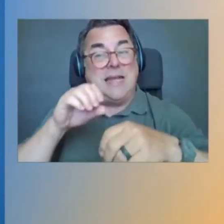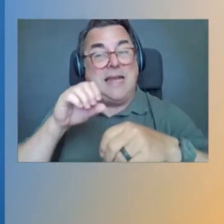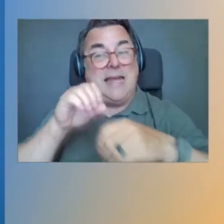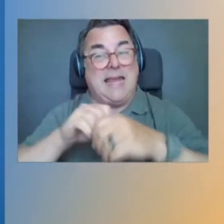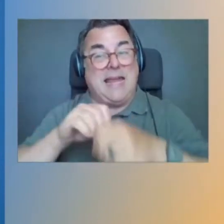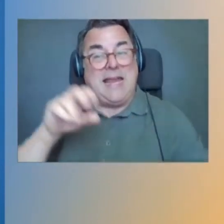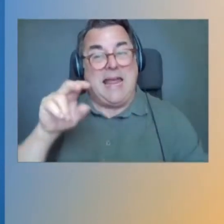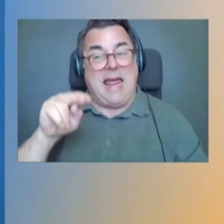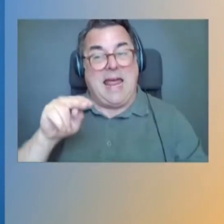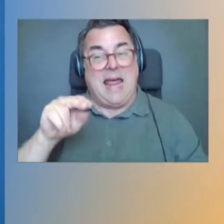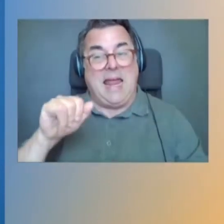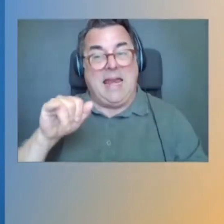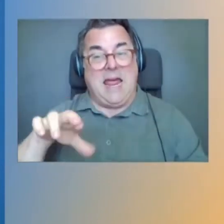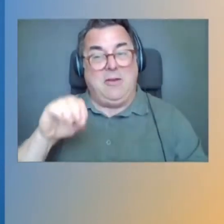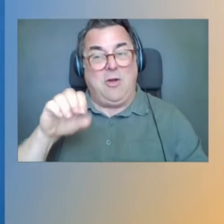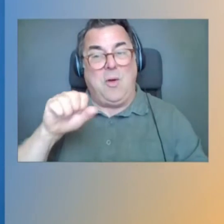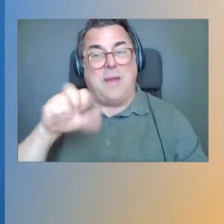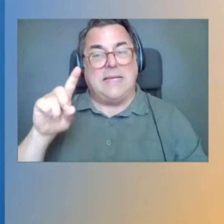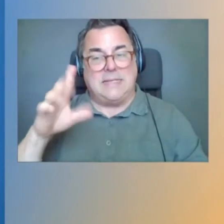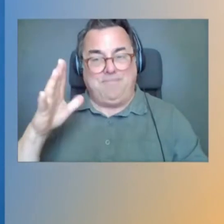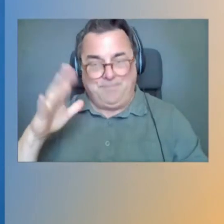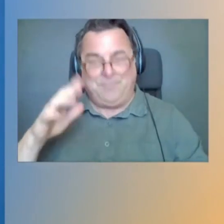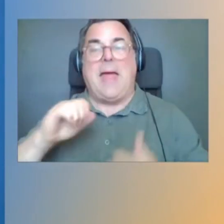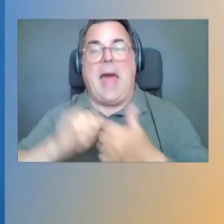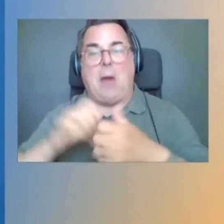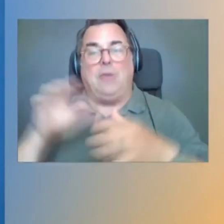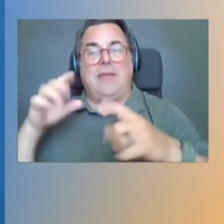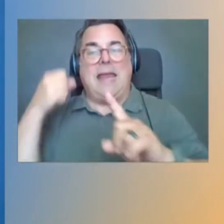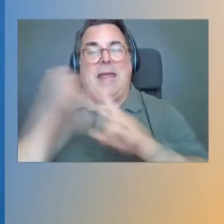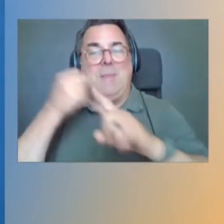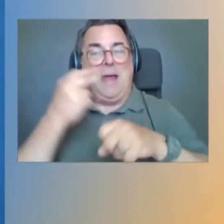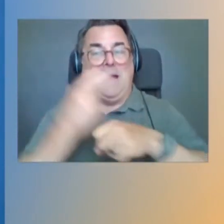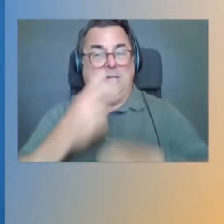does it impact our customers is that Redis and ScyllaDB